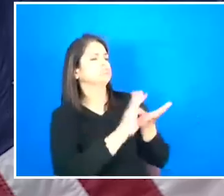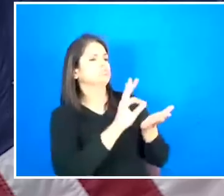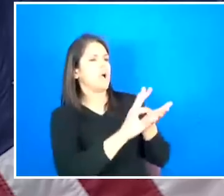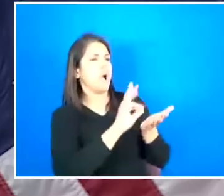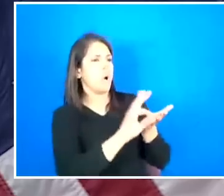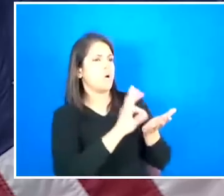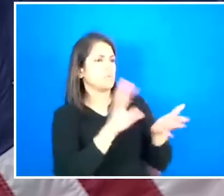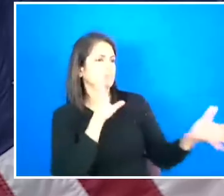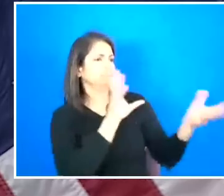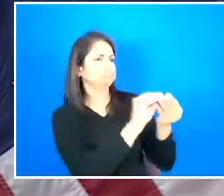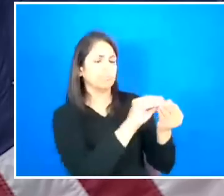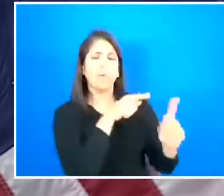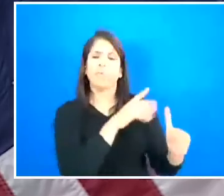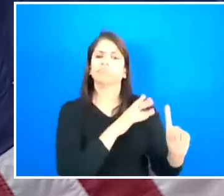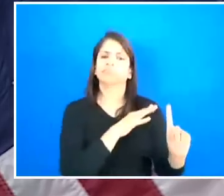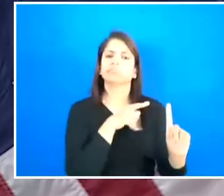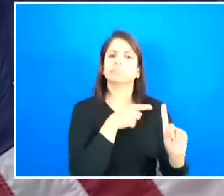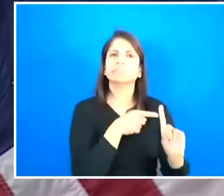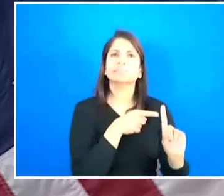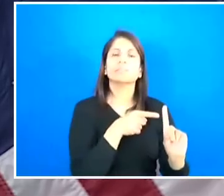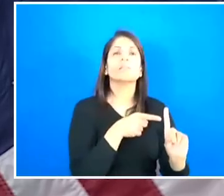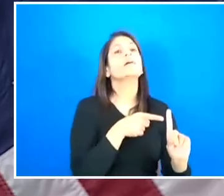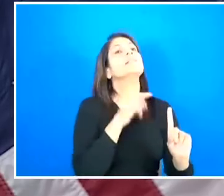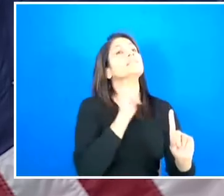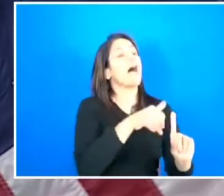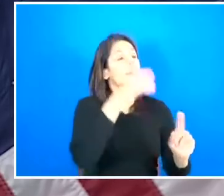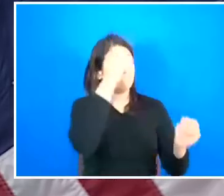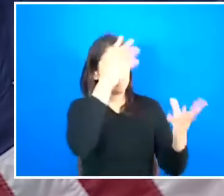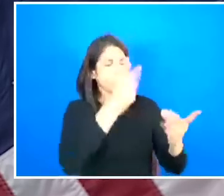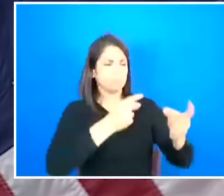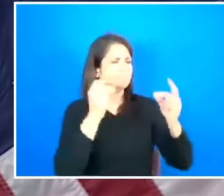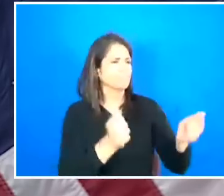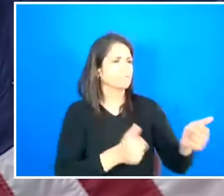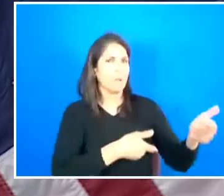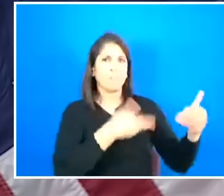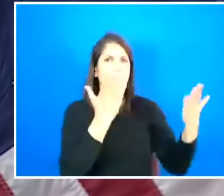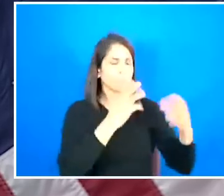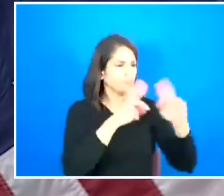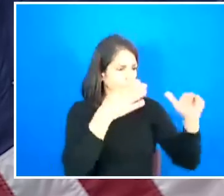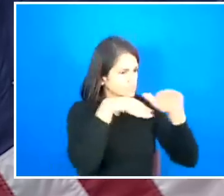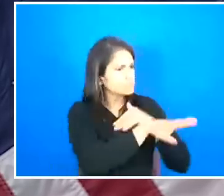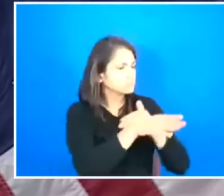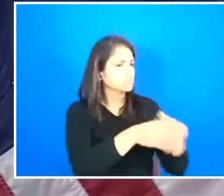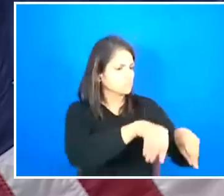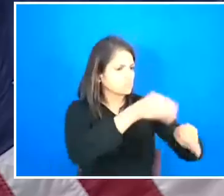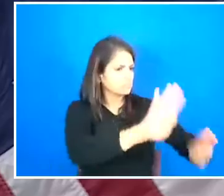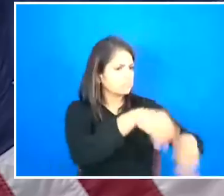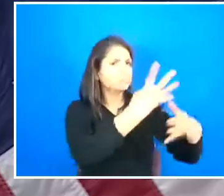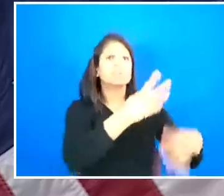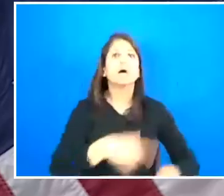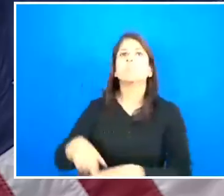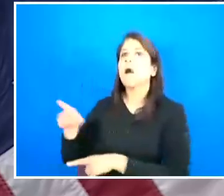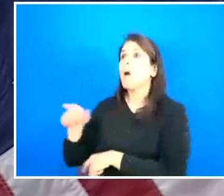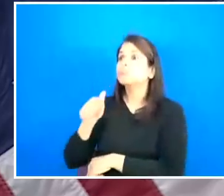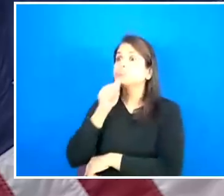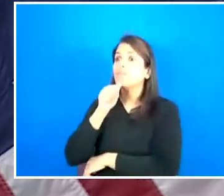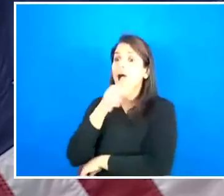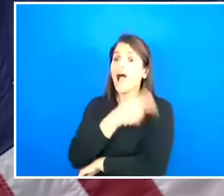OVERALL, VERY DIFFERENT SYSTSEM,E VRY DIFFERENT WAYS WITH WHICH WE GET THEIR INFORMATION SO THIS WAS ABOUT KEEPING OUR